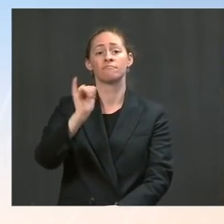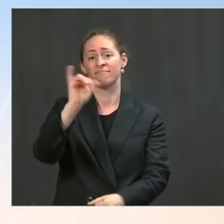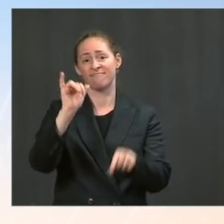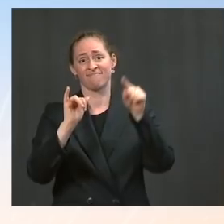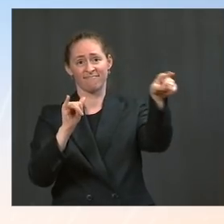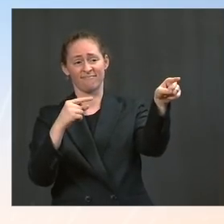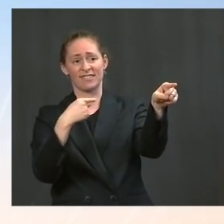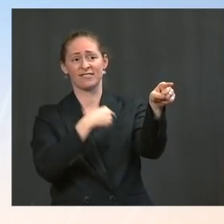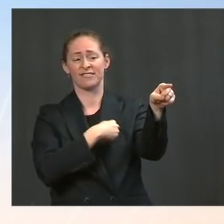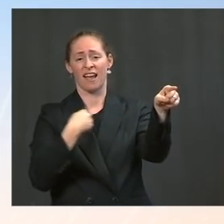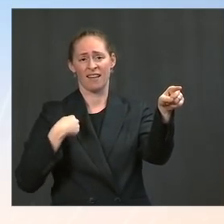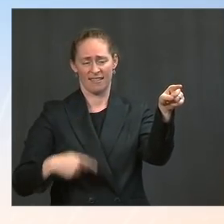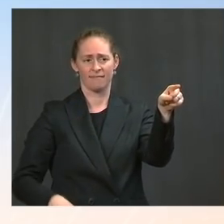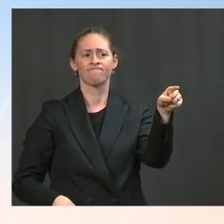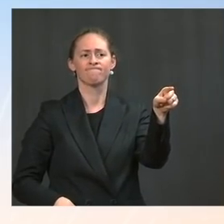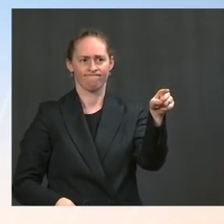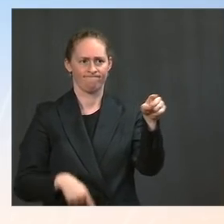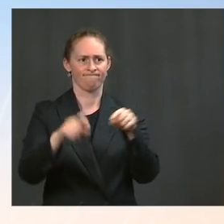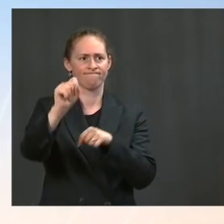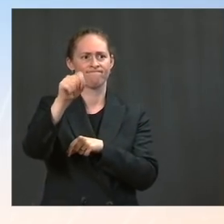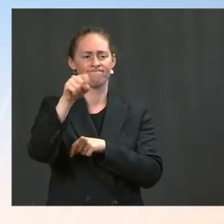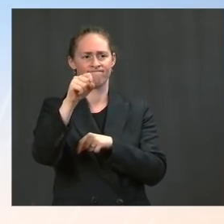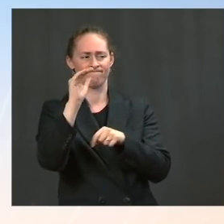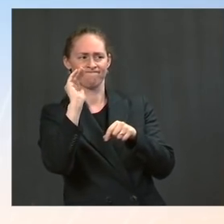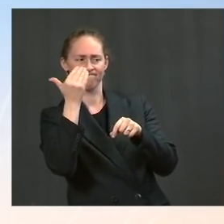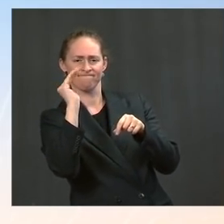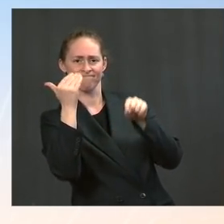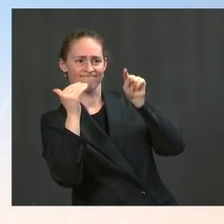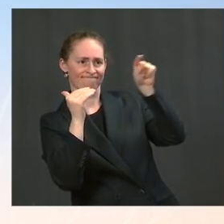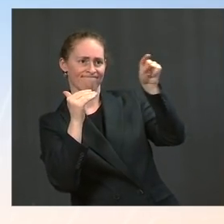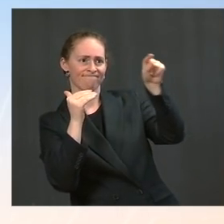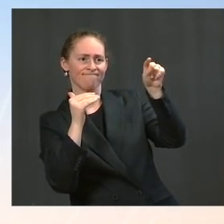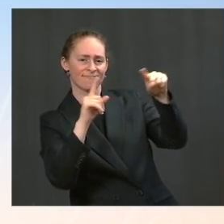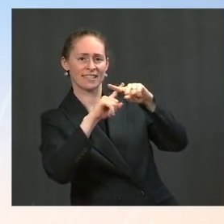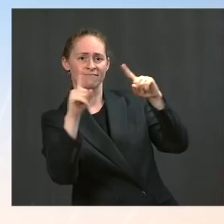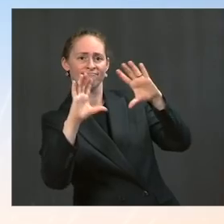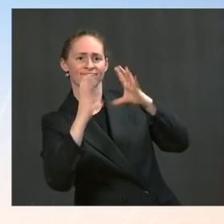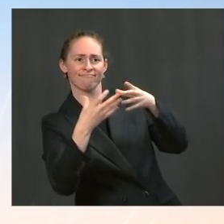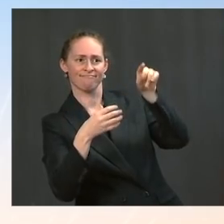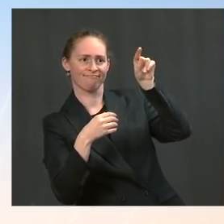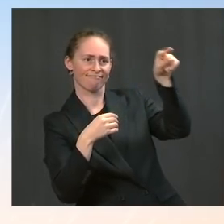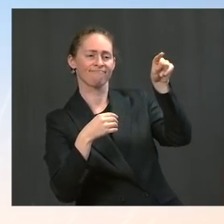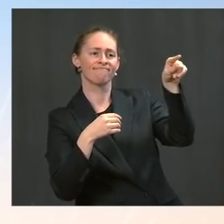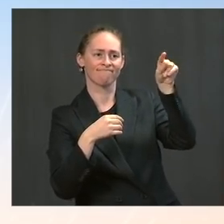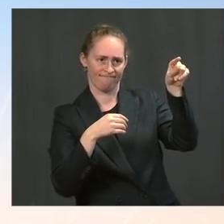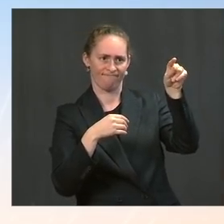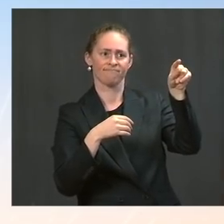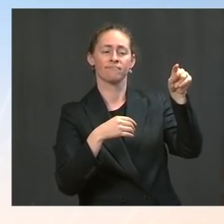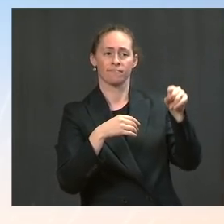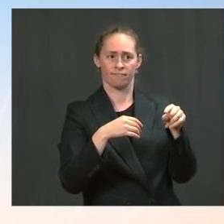saying it was a third party that had their information accessed, not the RNC -- a vendor of the RNC's.